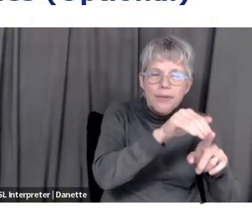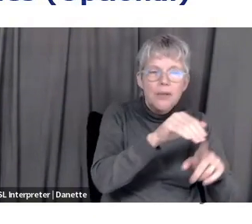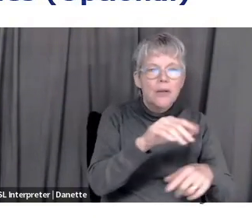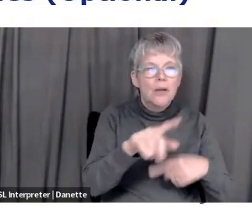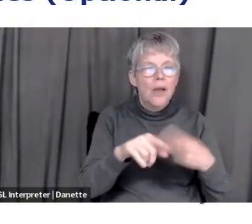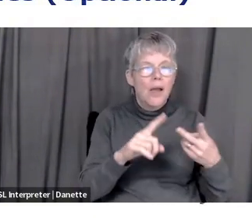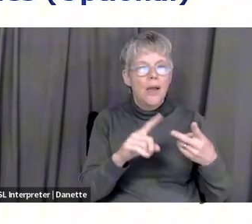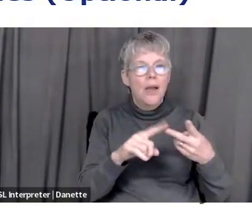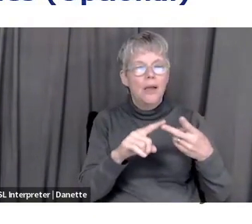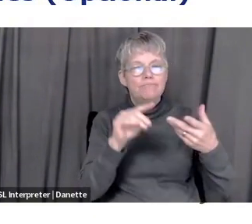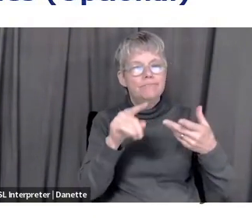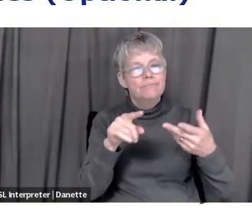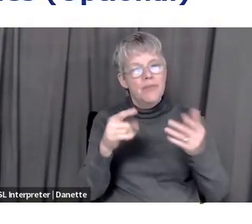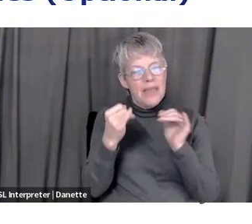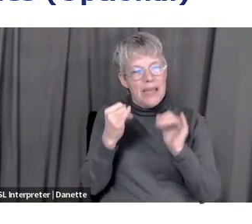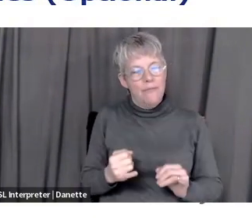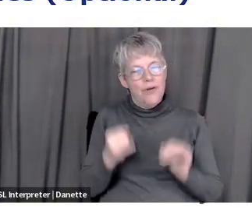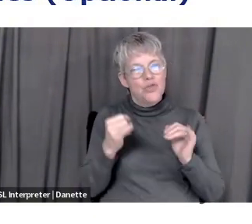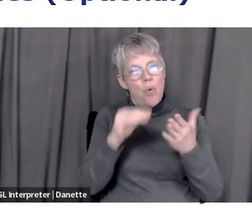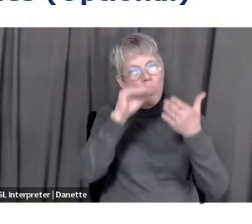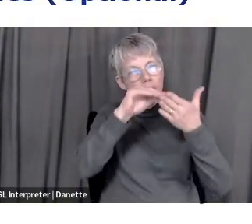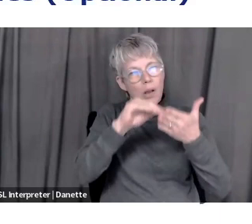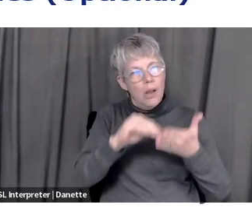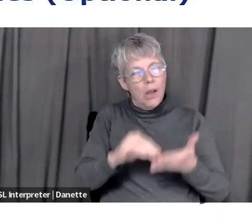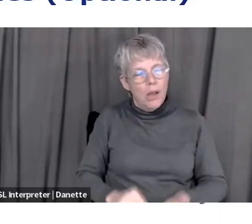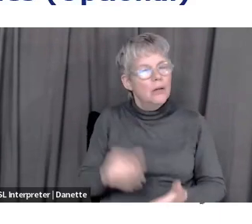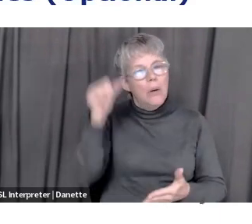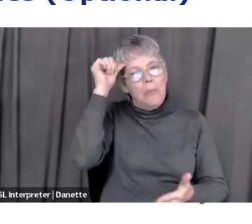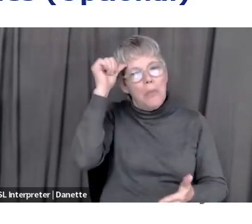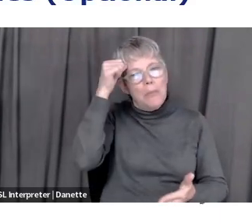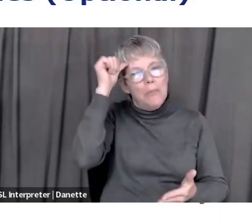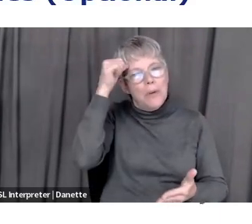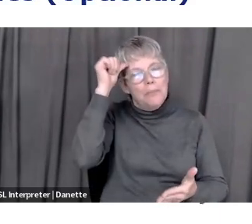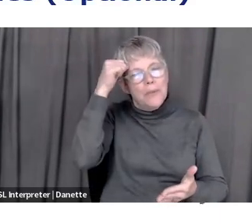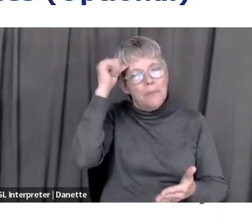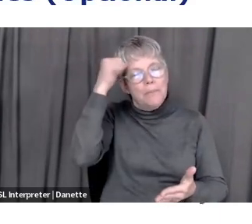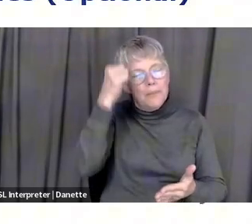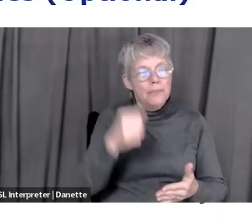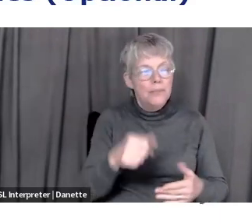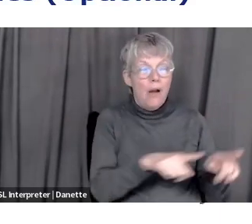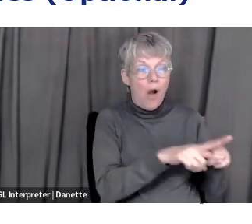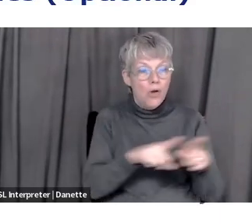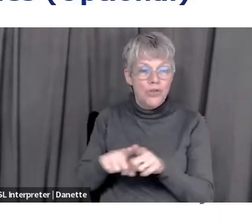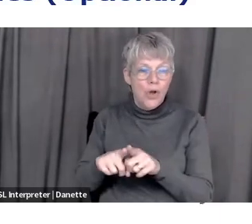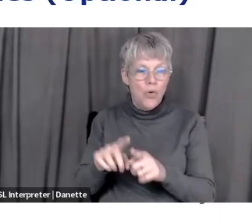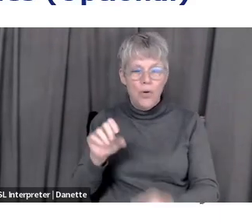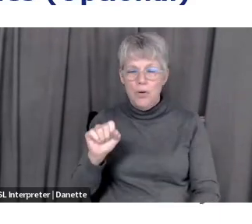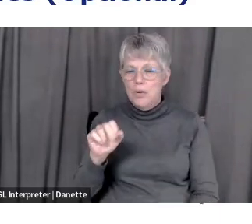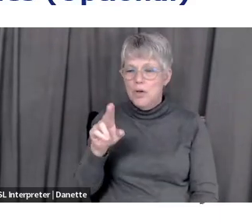or keep track of of different things they would like to remember in the app and we do have surveys that pop up.